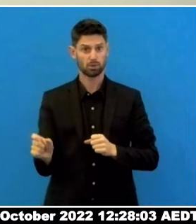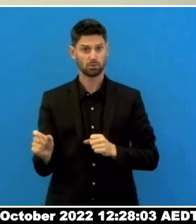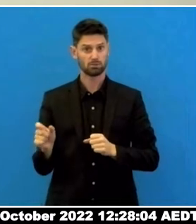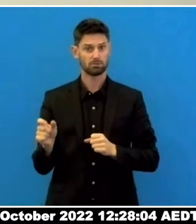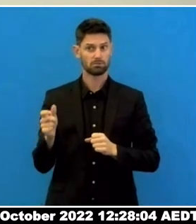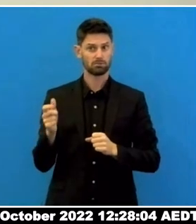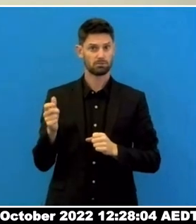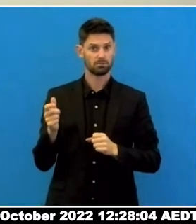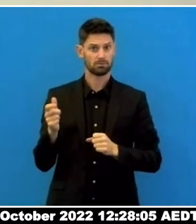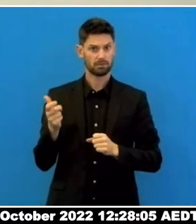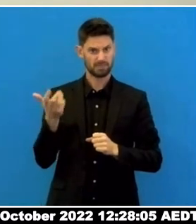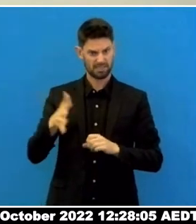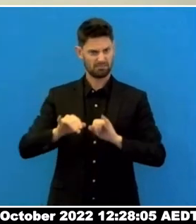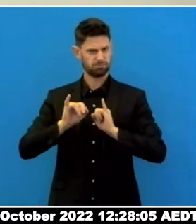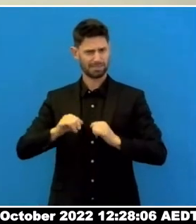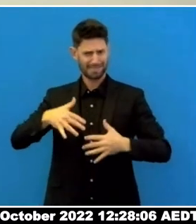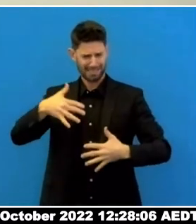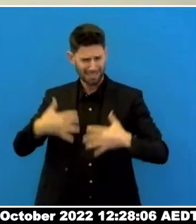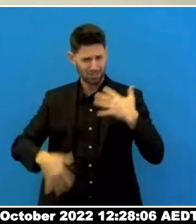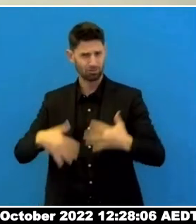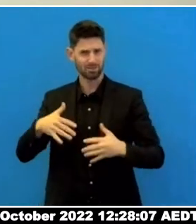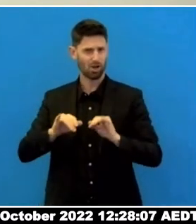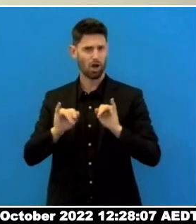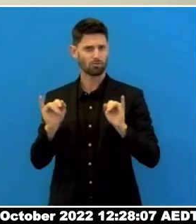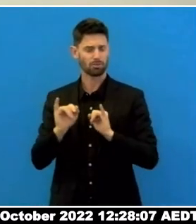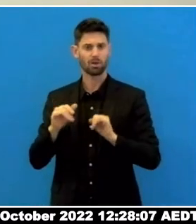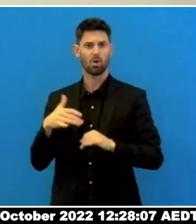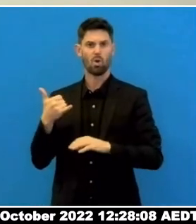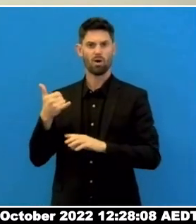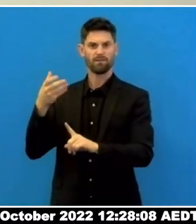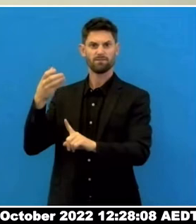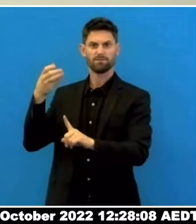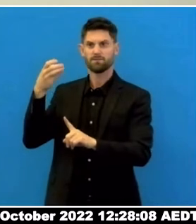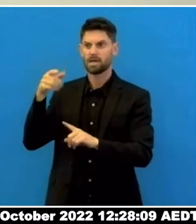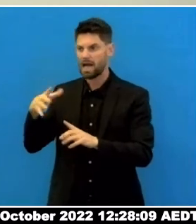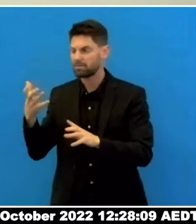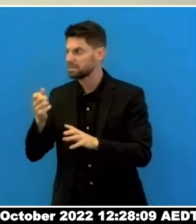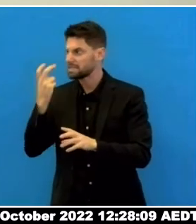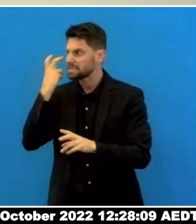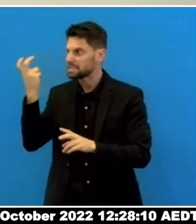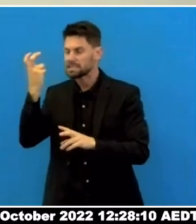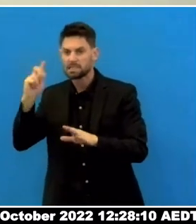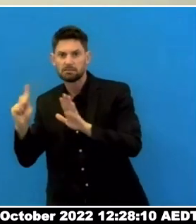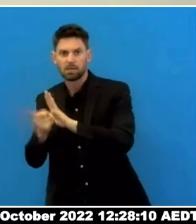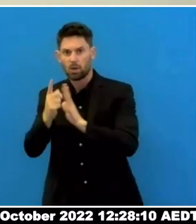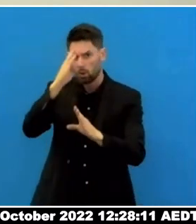killings, serious injury, threats to self and other, forced disappearances, that may well lead to chronic fear, to helplessness,